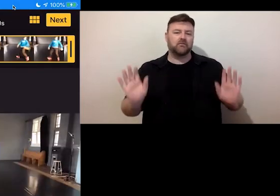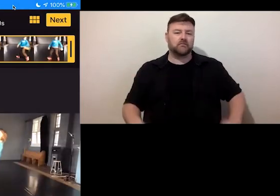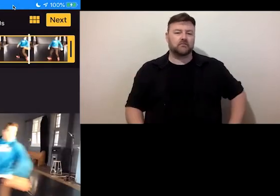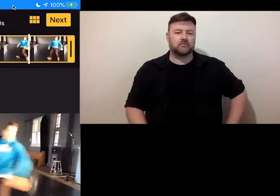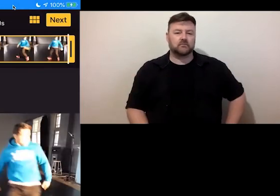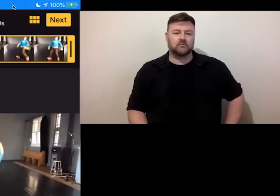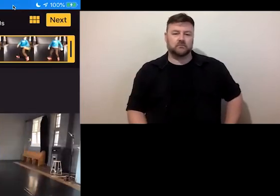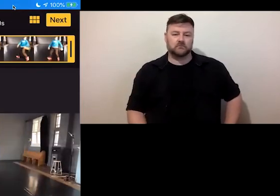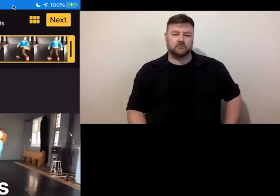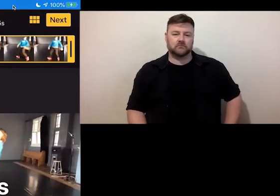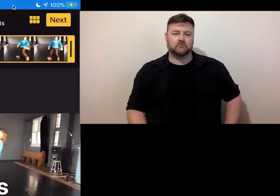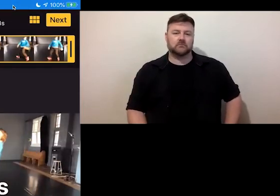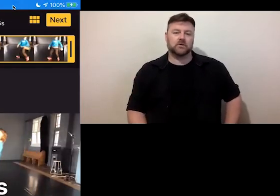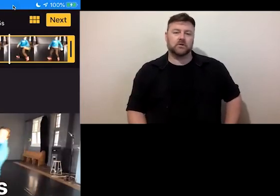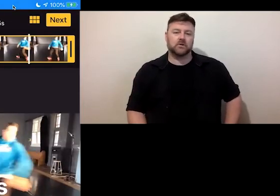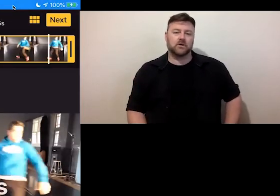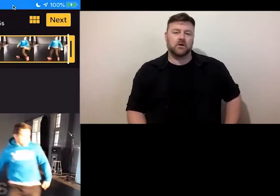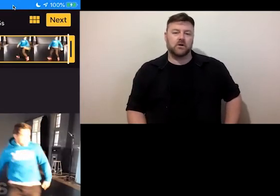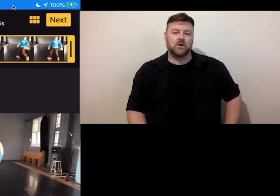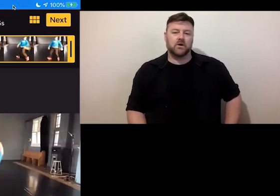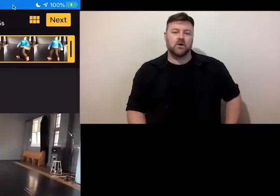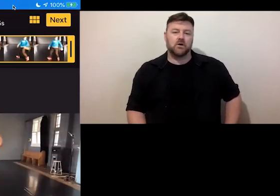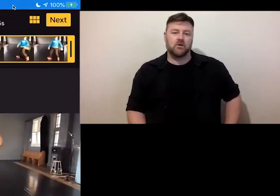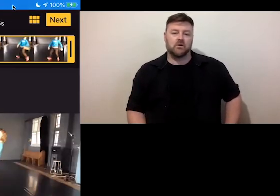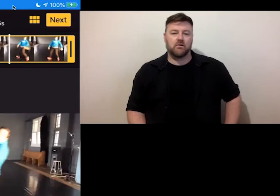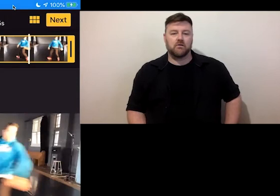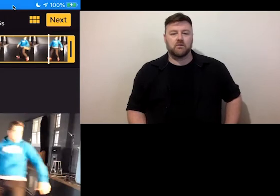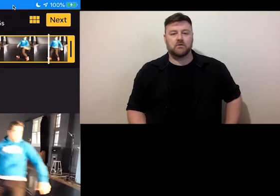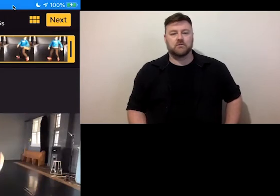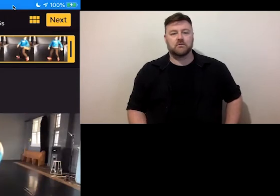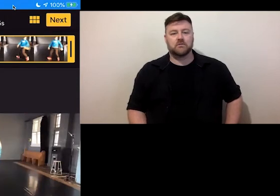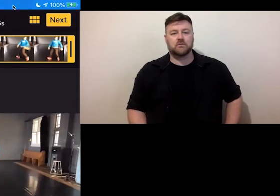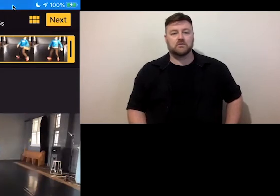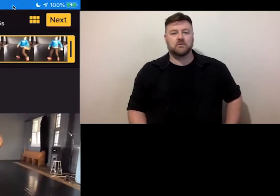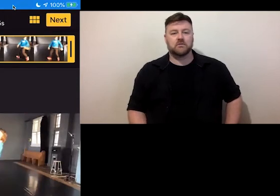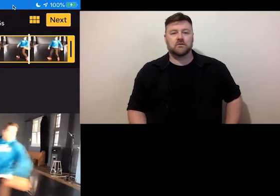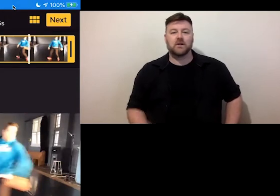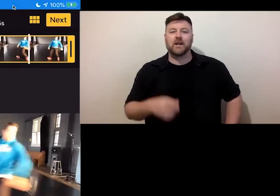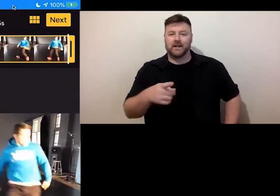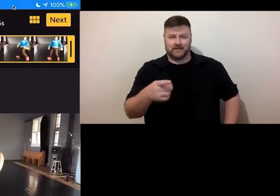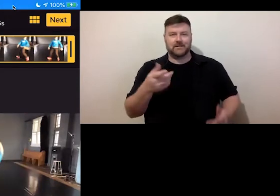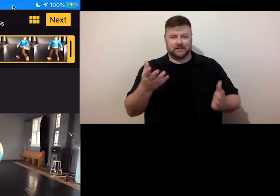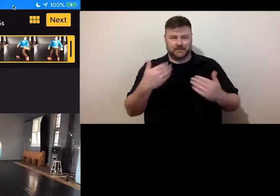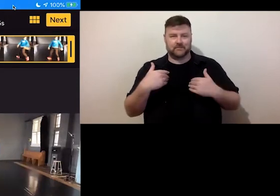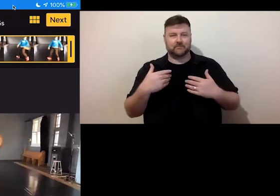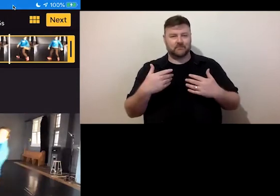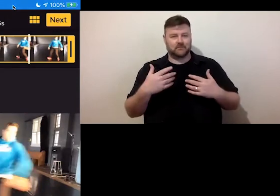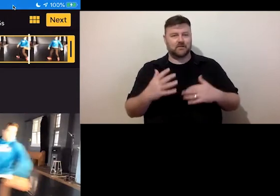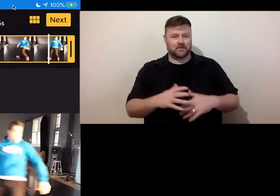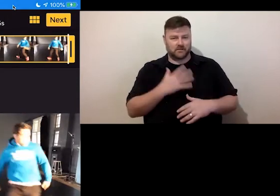OK, I'm going to slow this one down. Somehow, this got three frames at the start that I